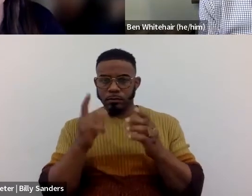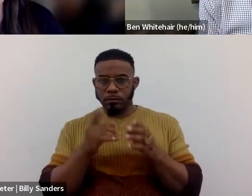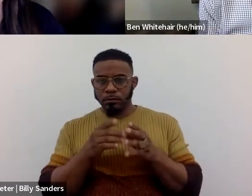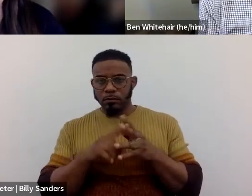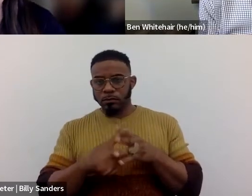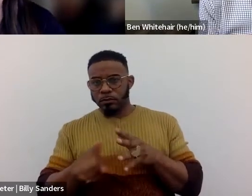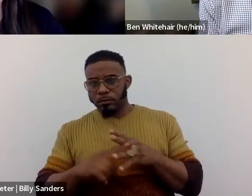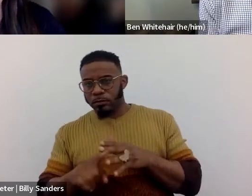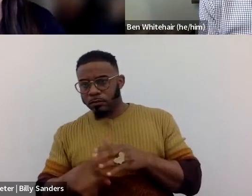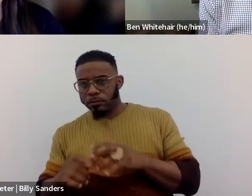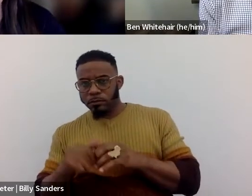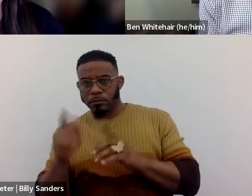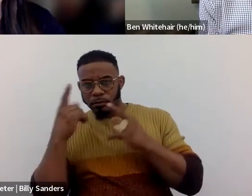in the agreement for the employer.